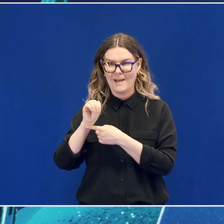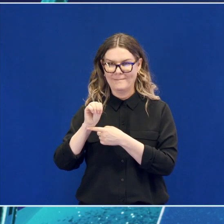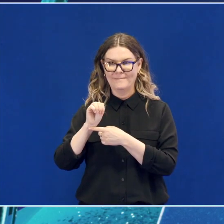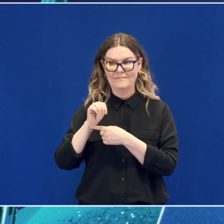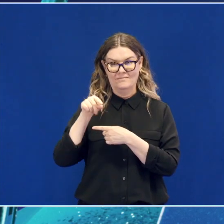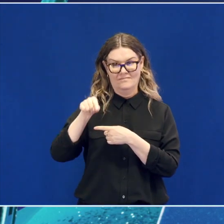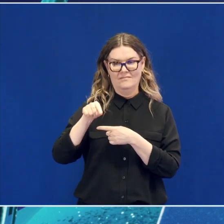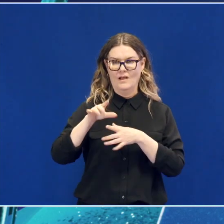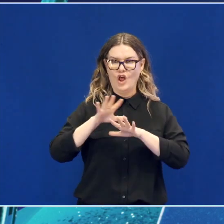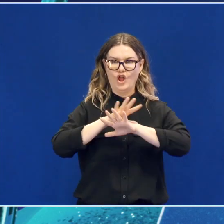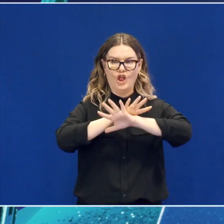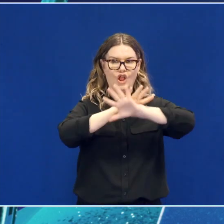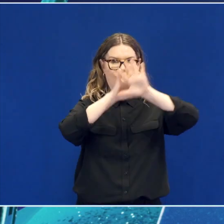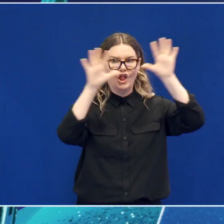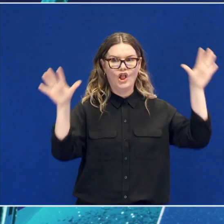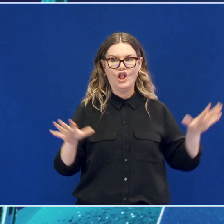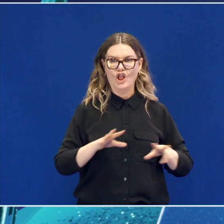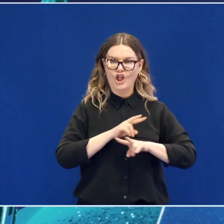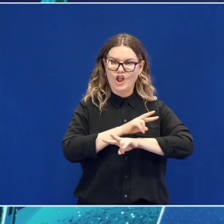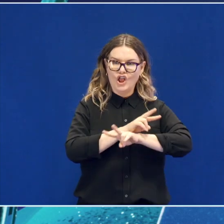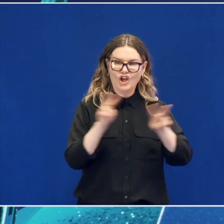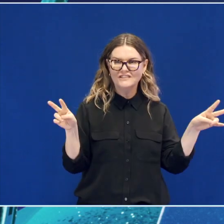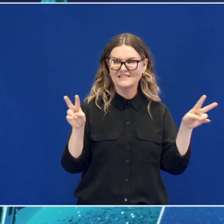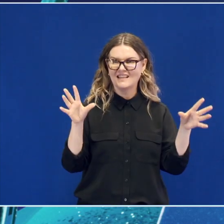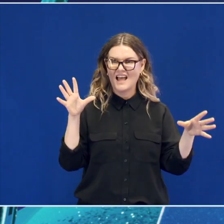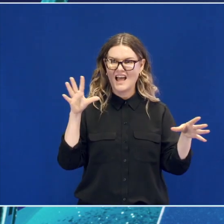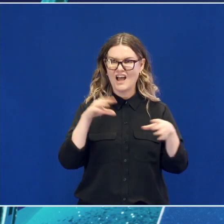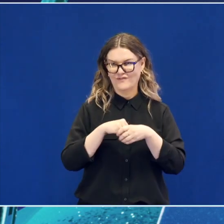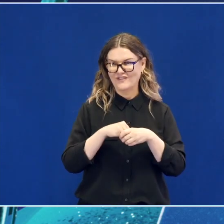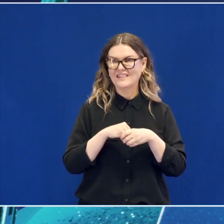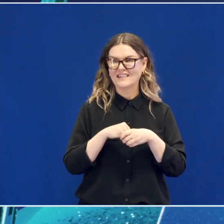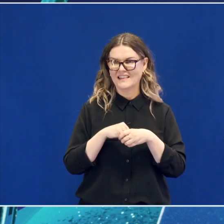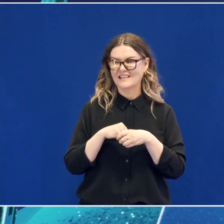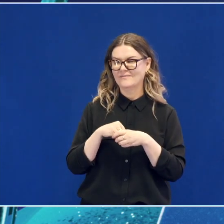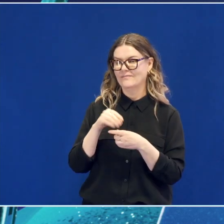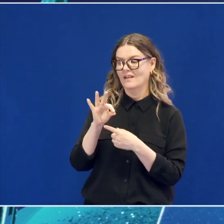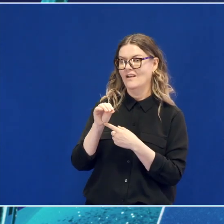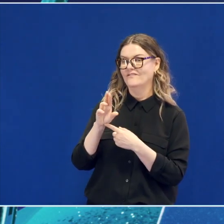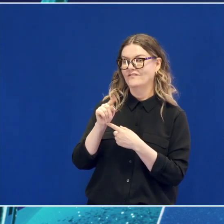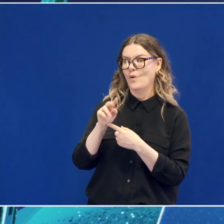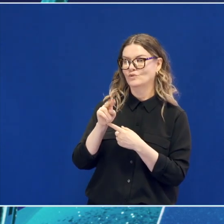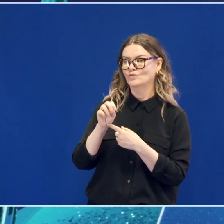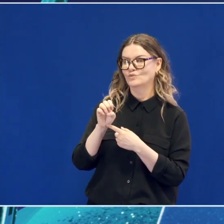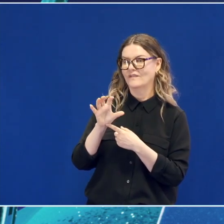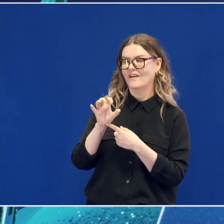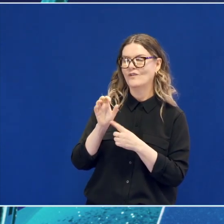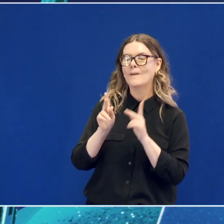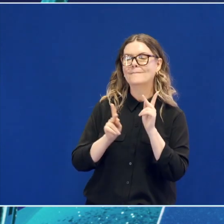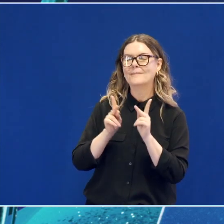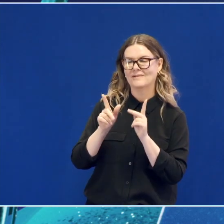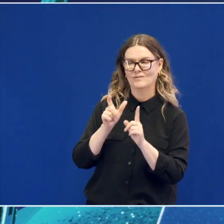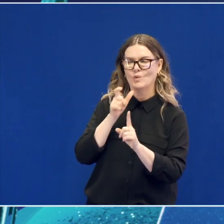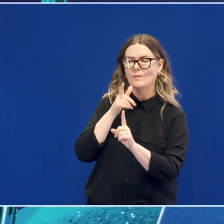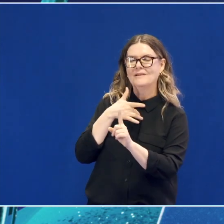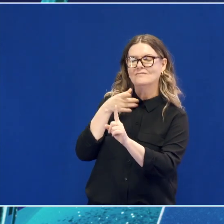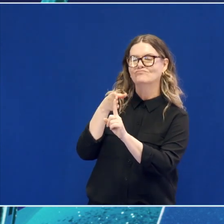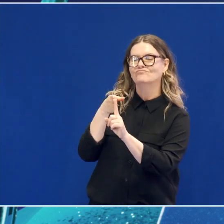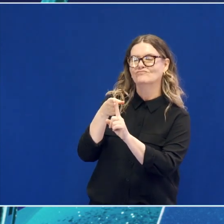what people actually use, we find that the number of defects on a per page level are much lower. And it's actually a good thing.